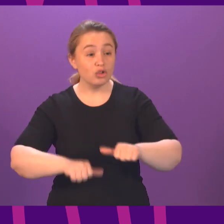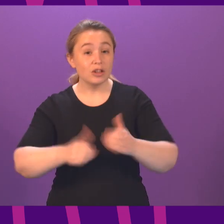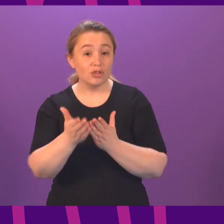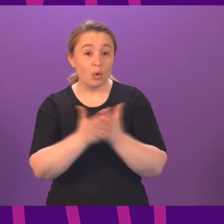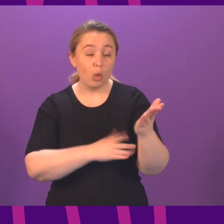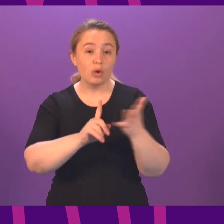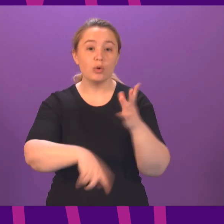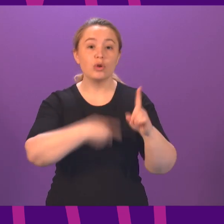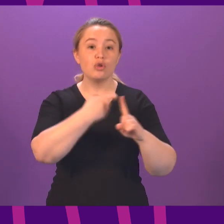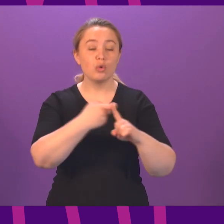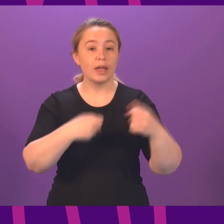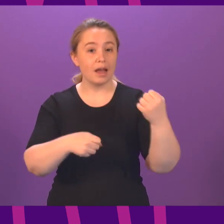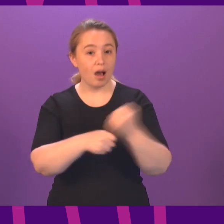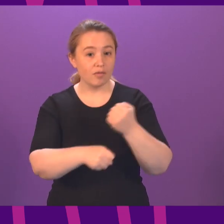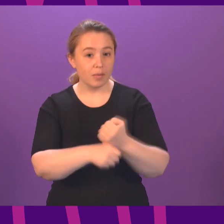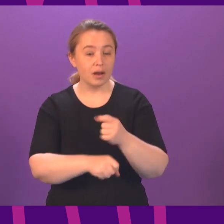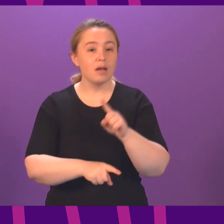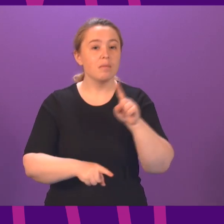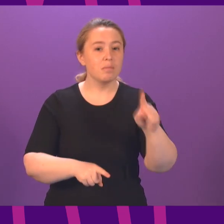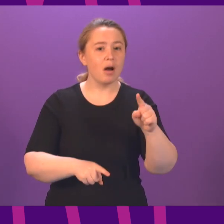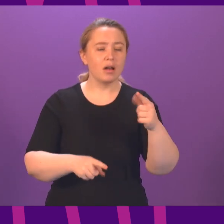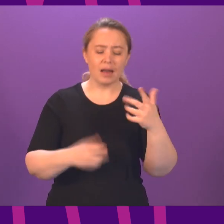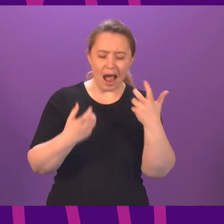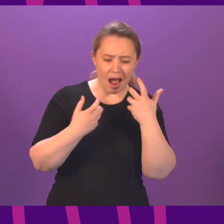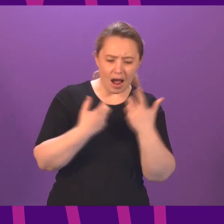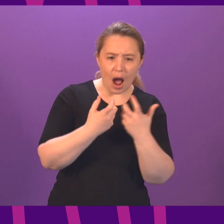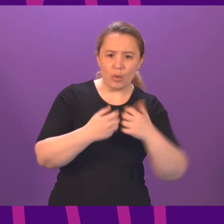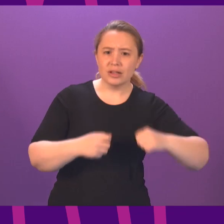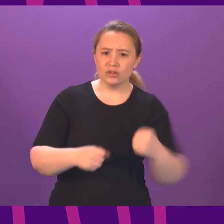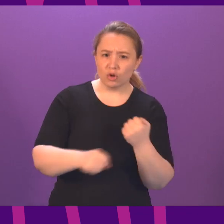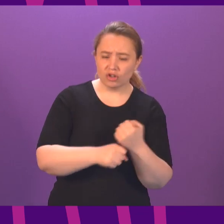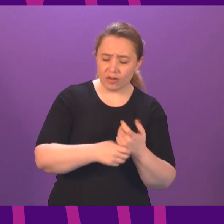Government, how will the Scottish Government assist our key logistics sector at this difficult time?